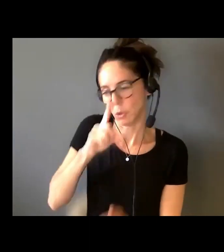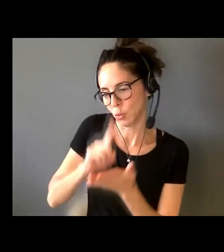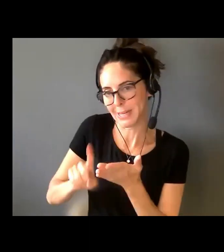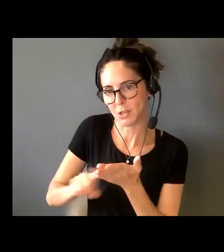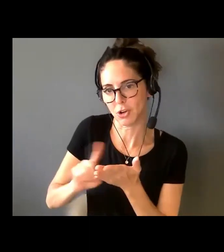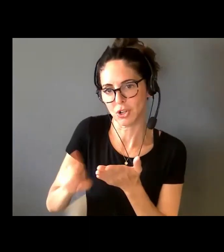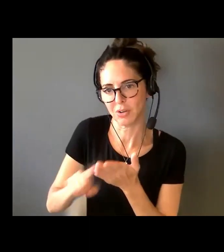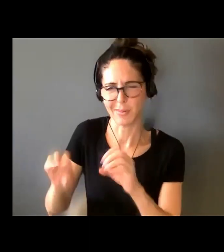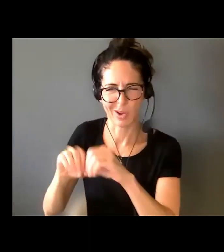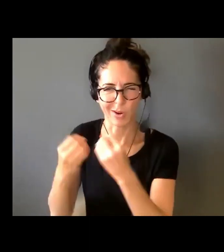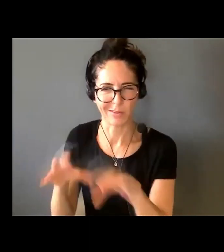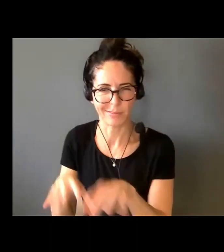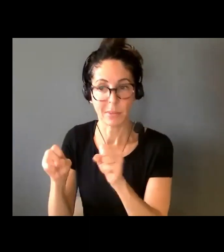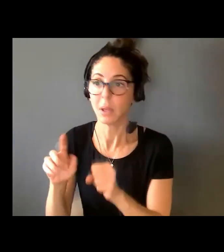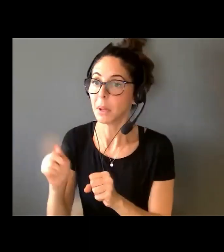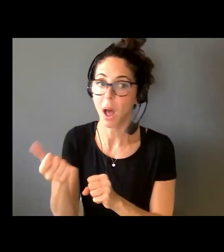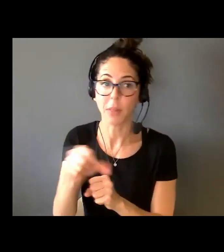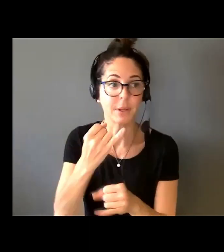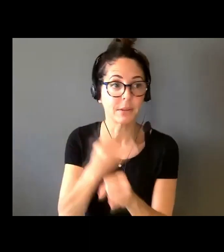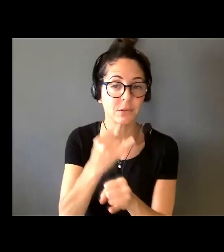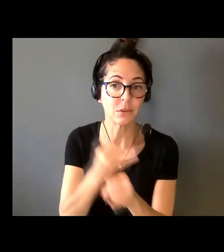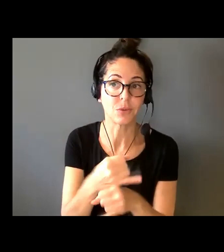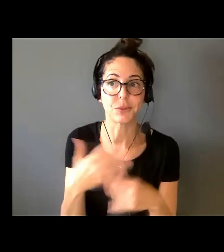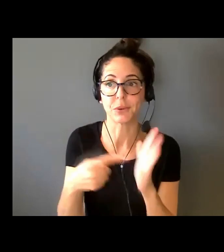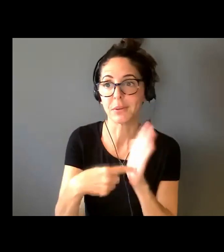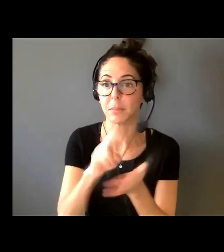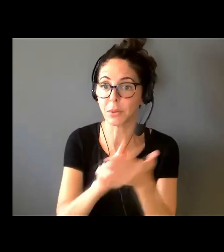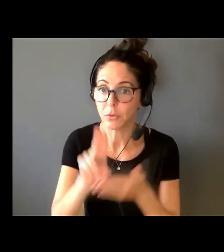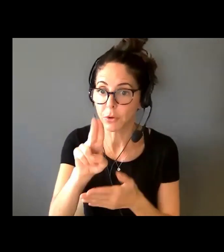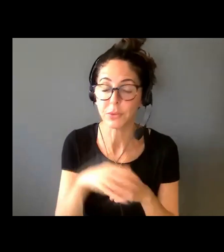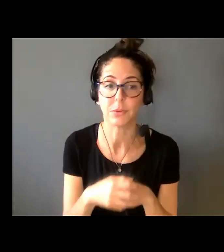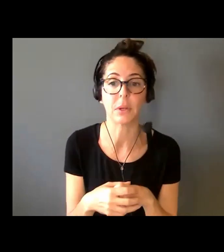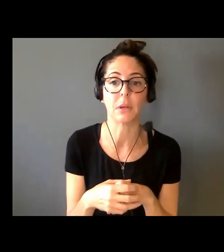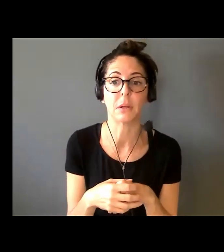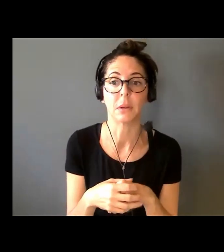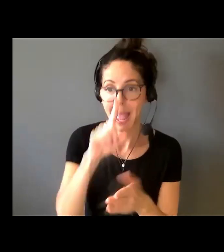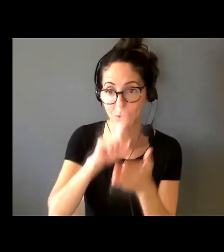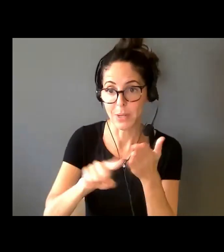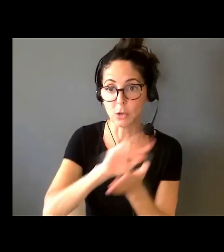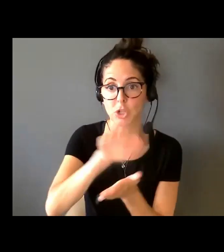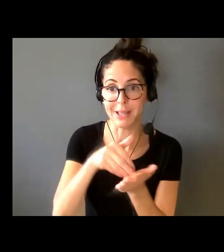but also by other institutions including universities and research centers like